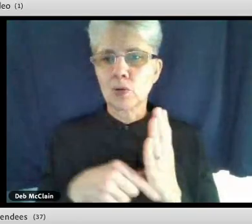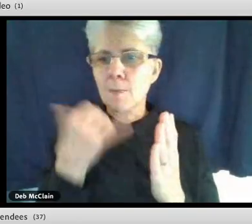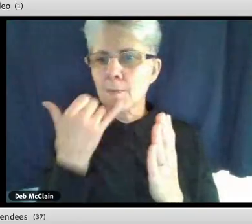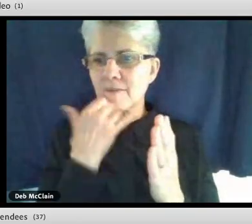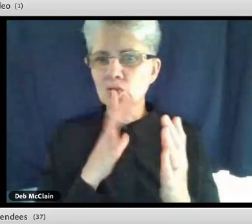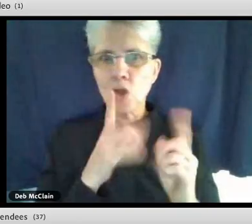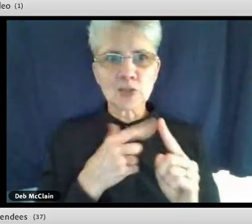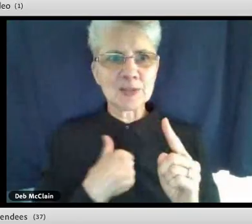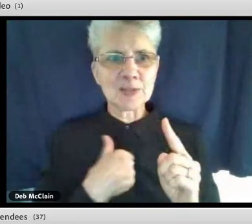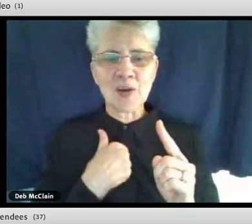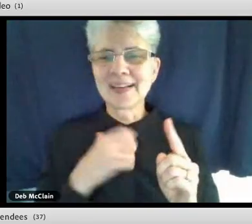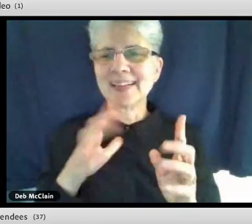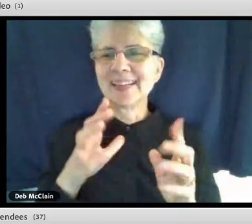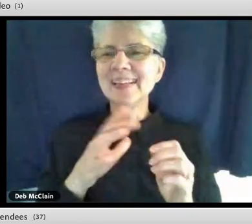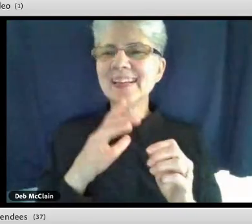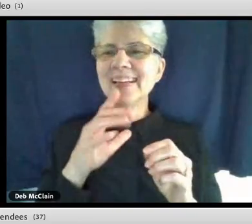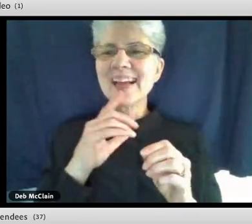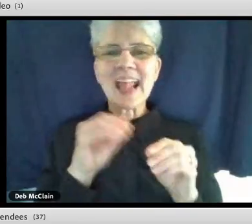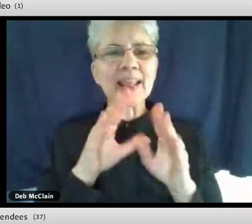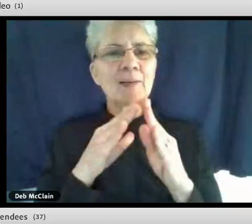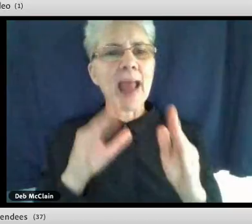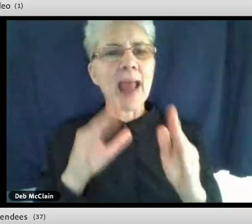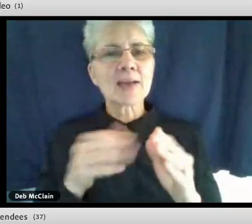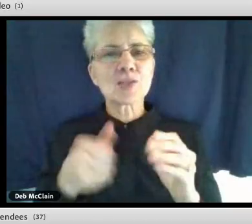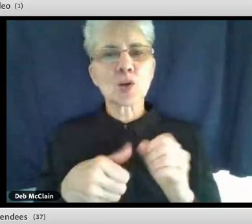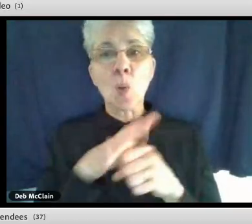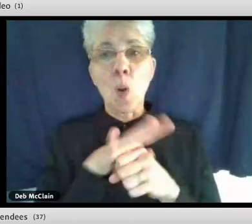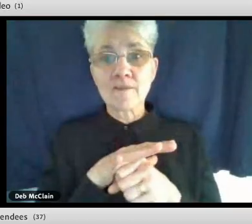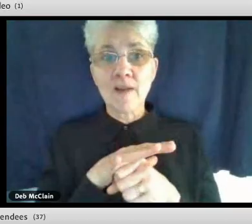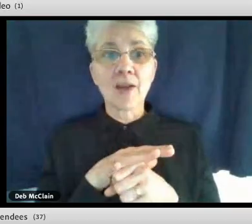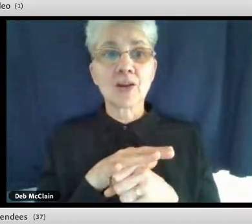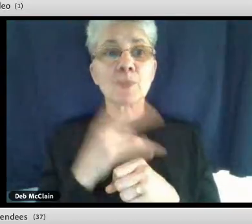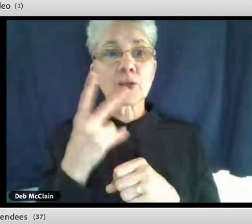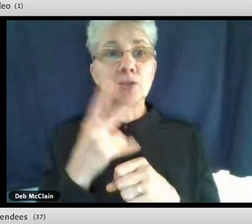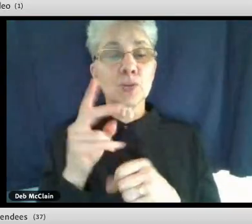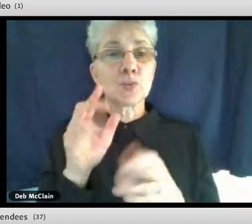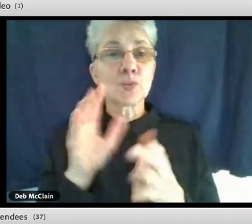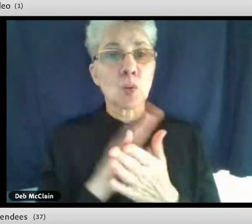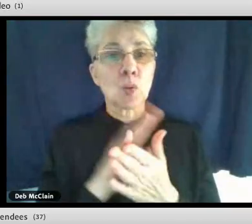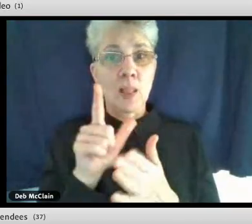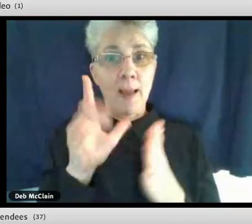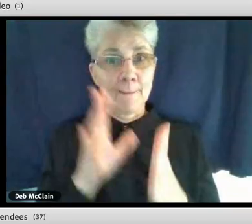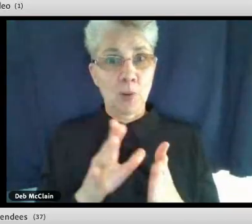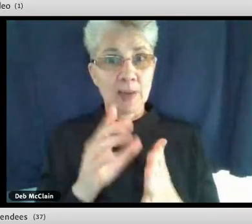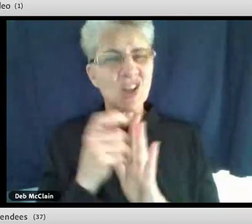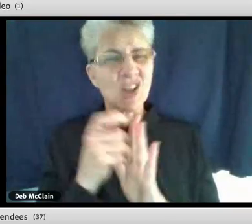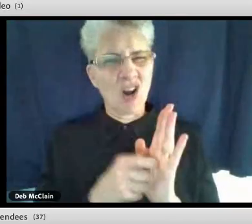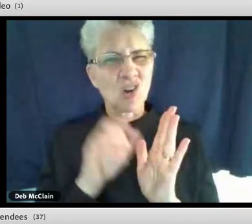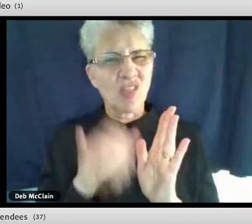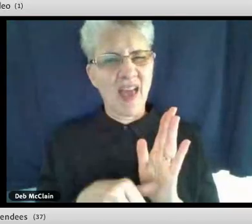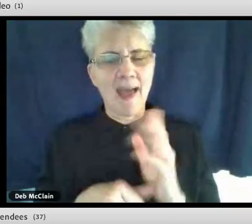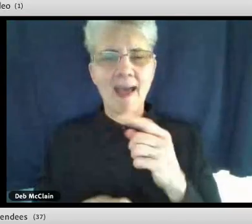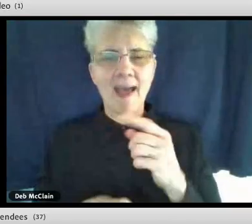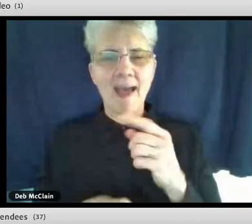from School Library Journal. Oh, gosh. My phone is talking to me. Clearinghouse on coronavirus by two school librarians,